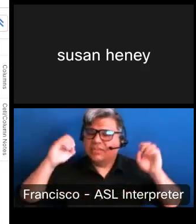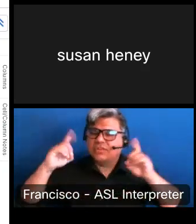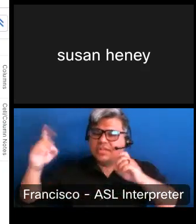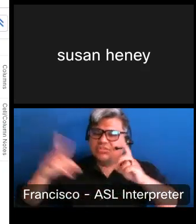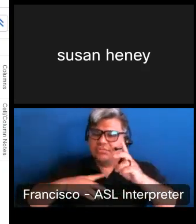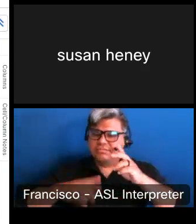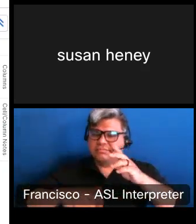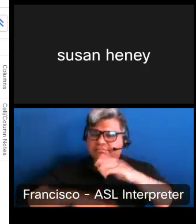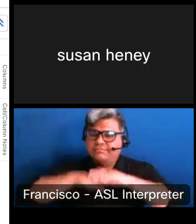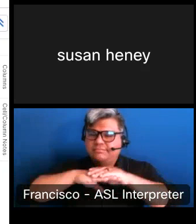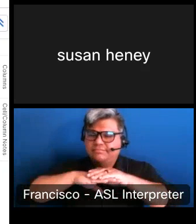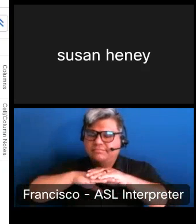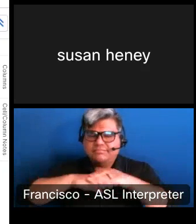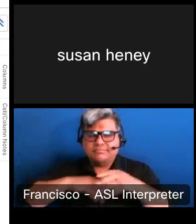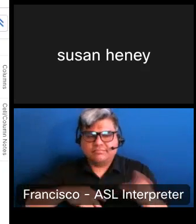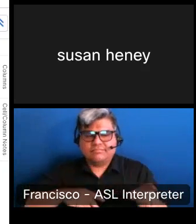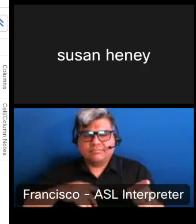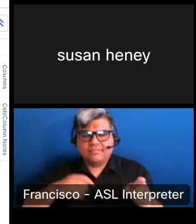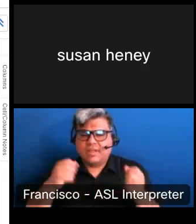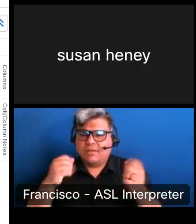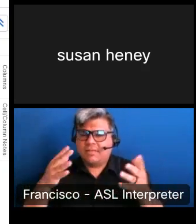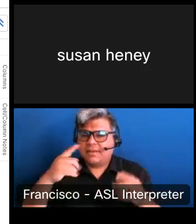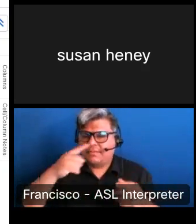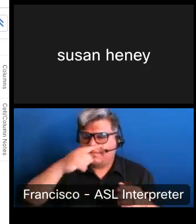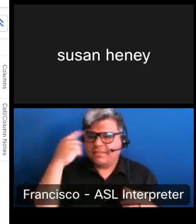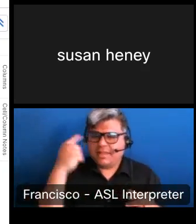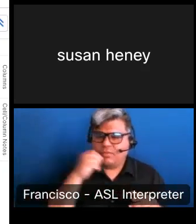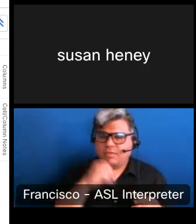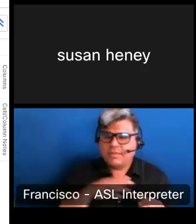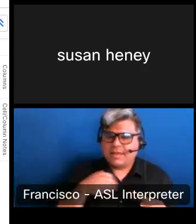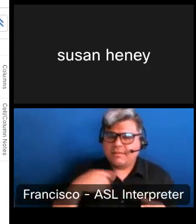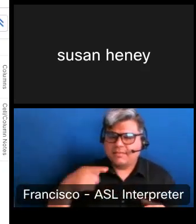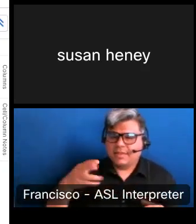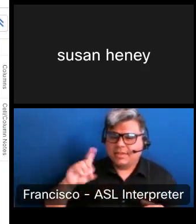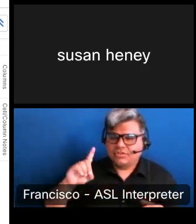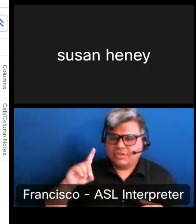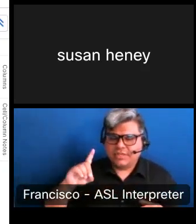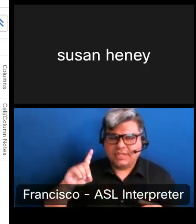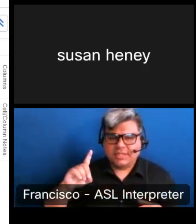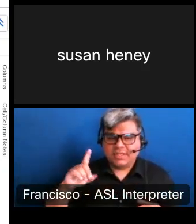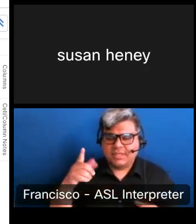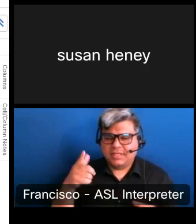specifically how many Black women have doctorate degrees by census tract in Washington DC? Now this